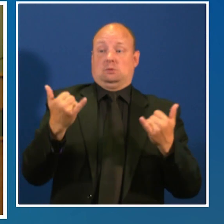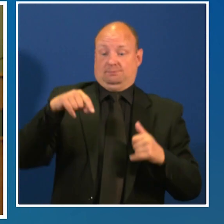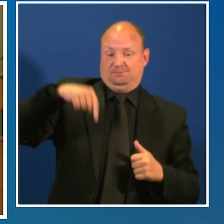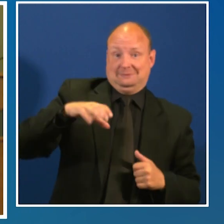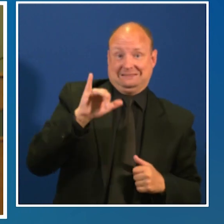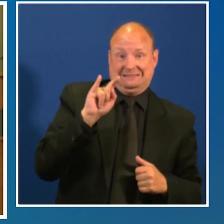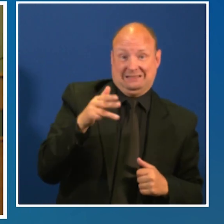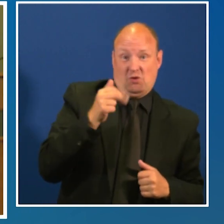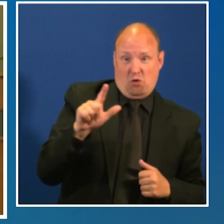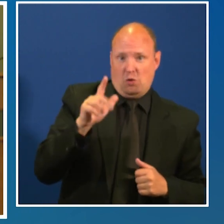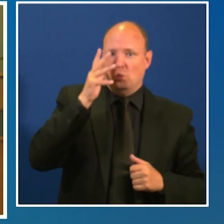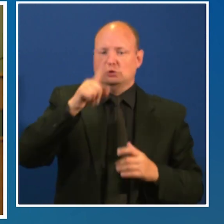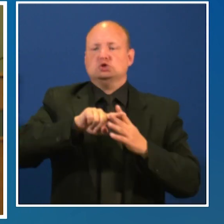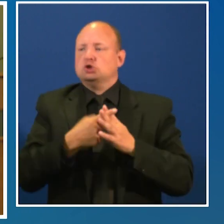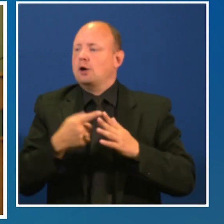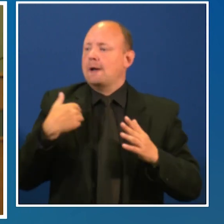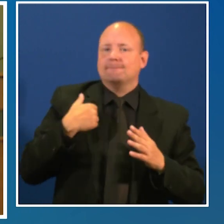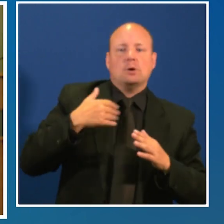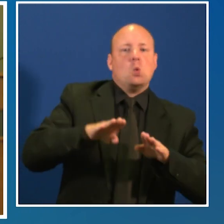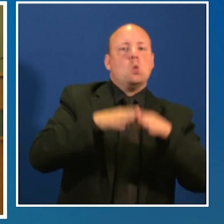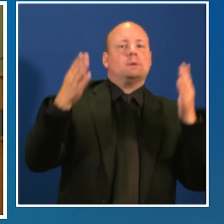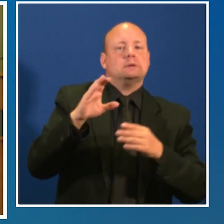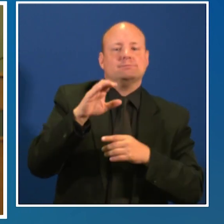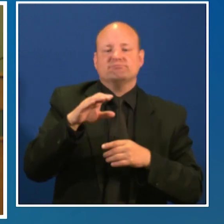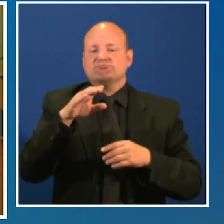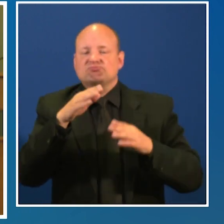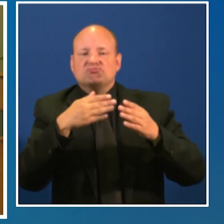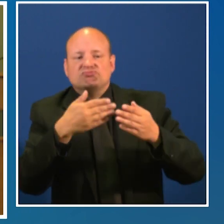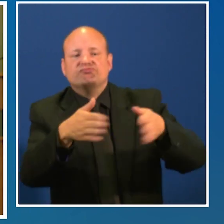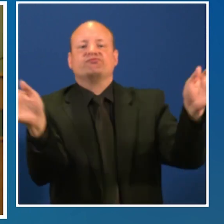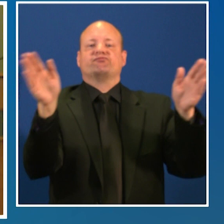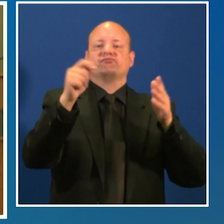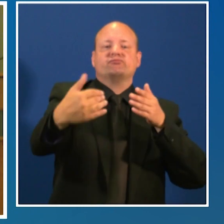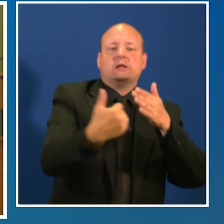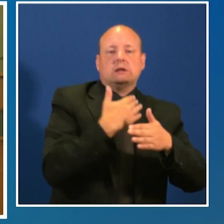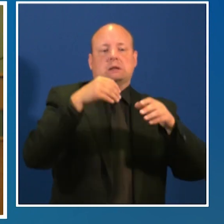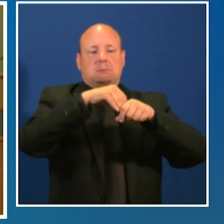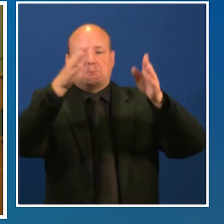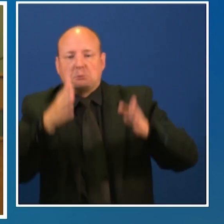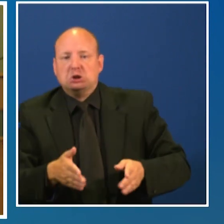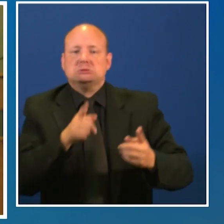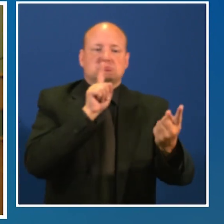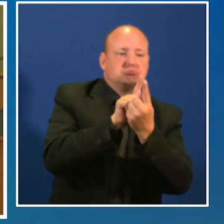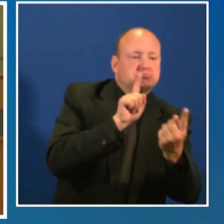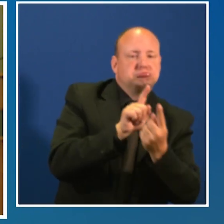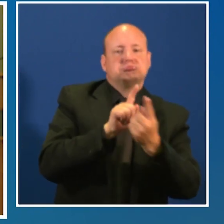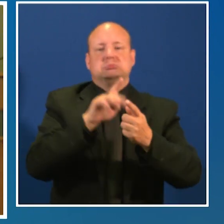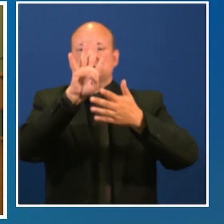customer service and public meetings later this summer. The first in-person City Council meeting will take place on